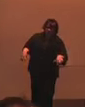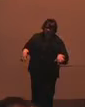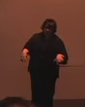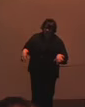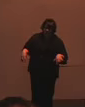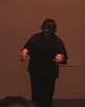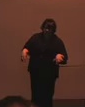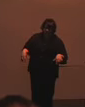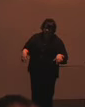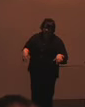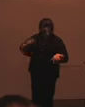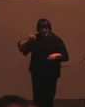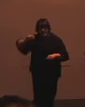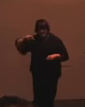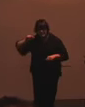Yeah, I'd like to explain.